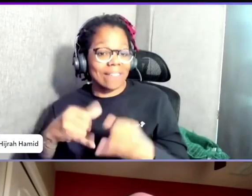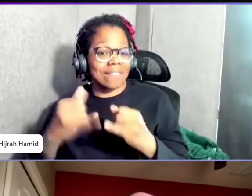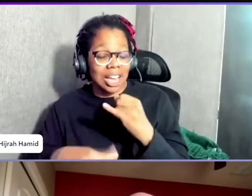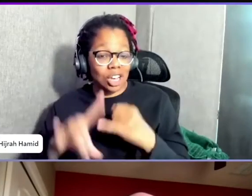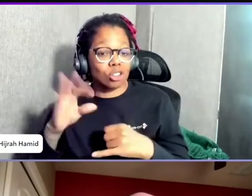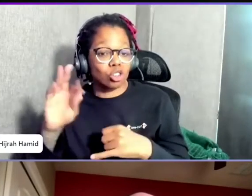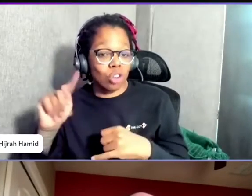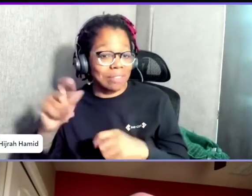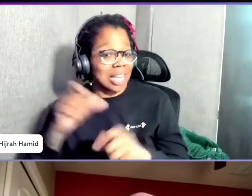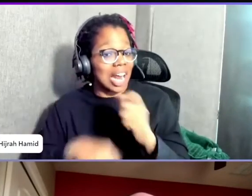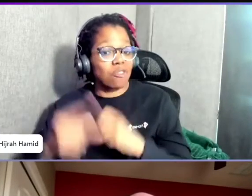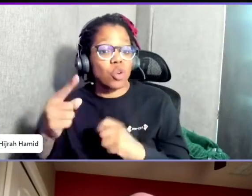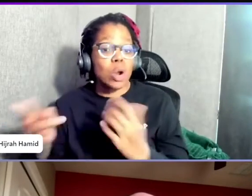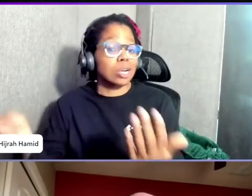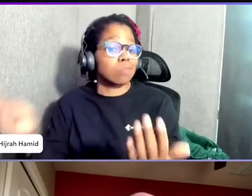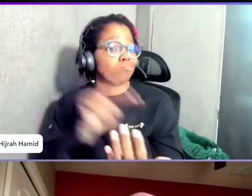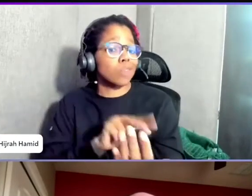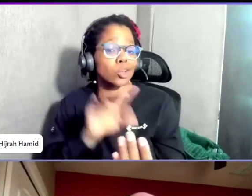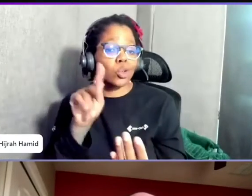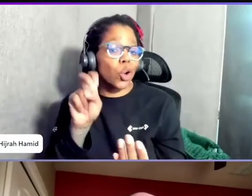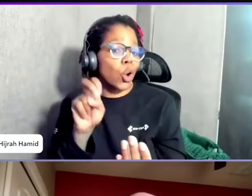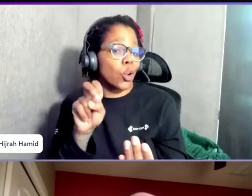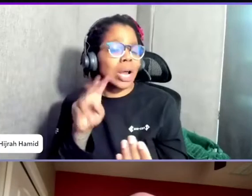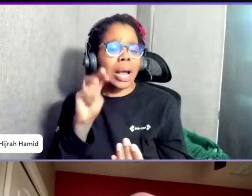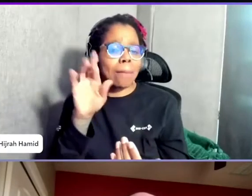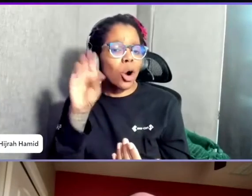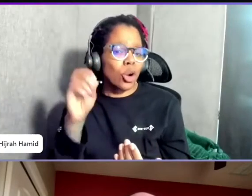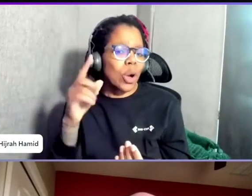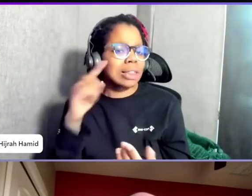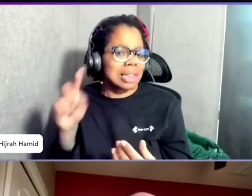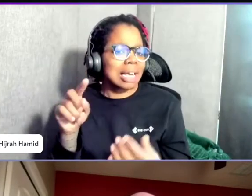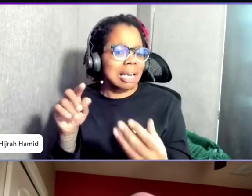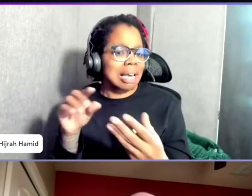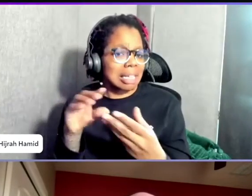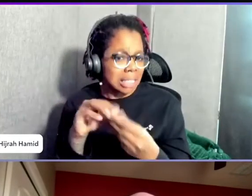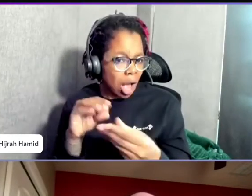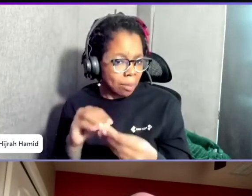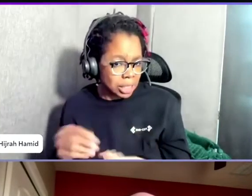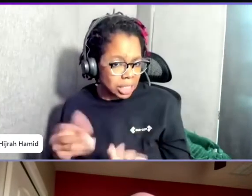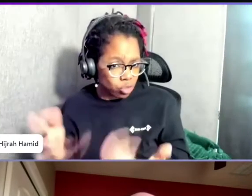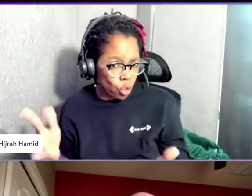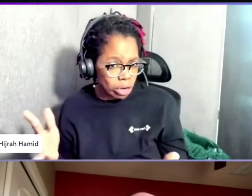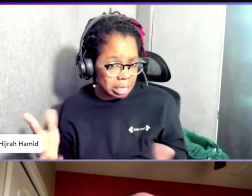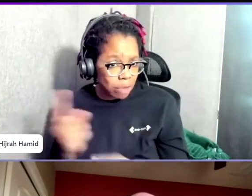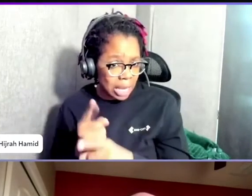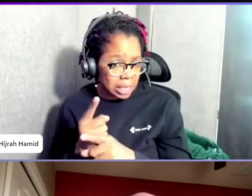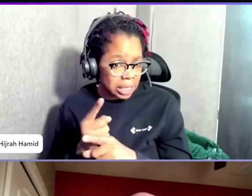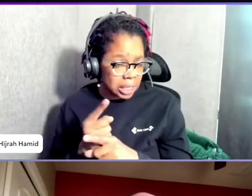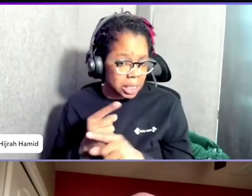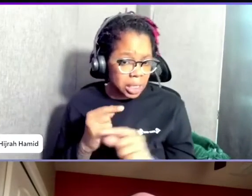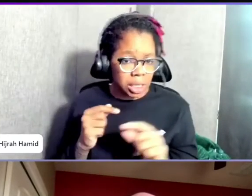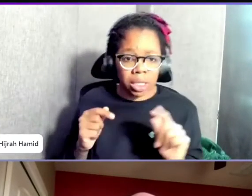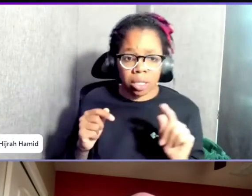think that's fine. [Chancey Fleet] And the TinyURL, we have the code examples and the SVG final drafts, so everyone